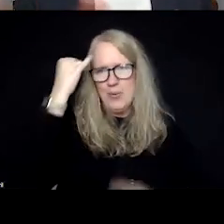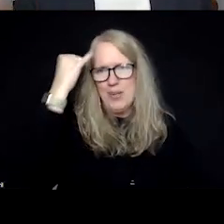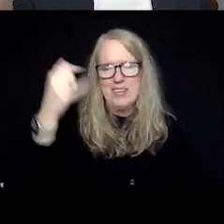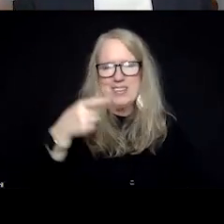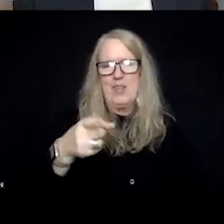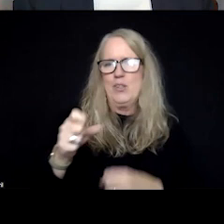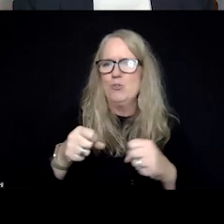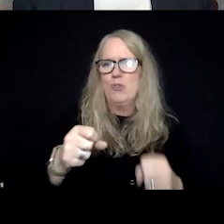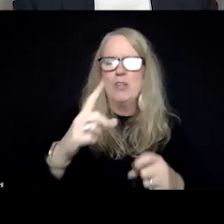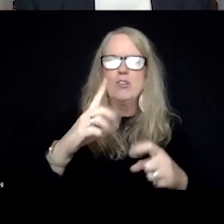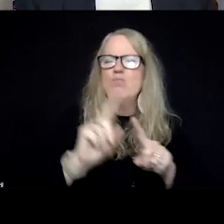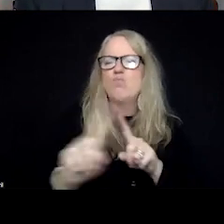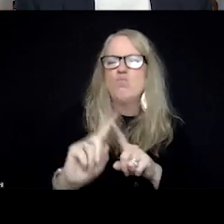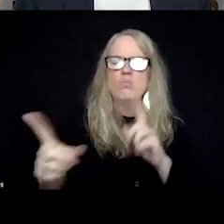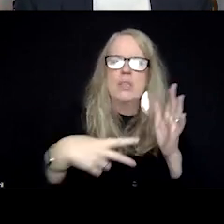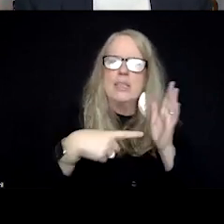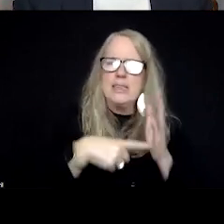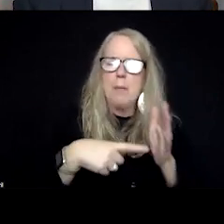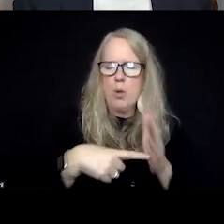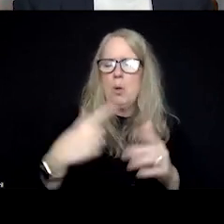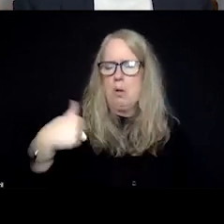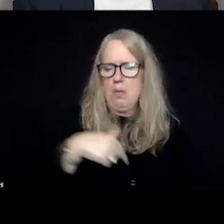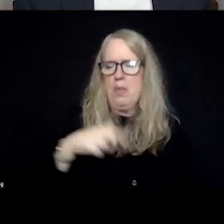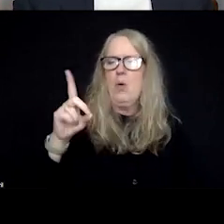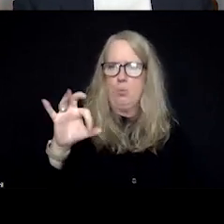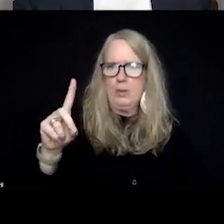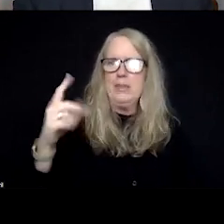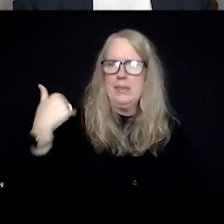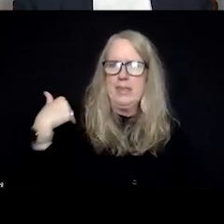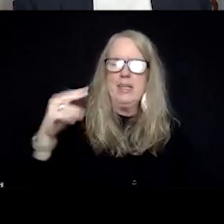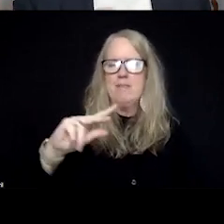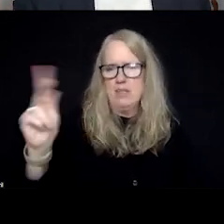THESE ARE ALL EXAMPLES OF THINGS THAT WE DO IN PHILLY. WE REALLY